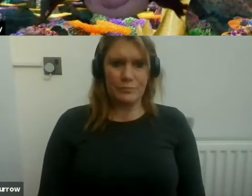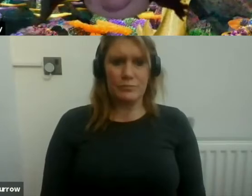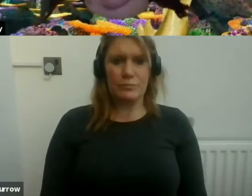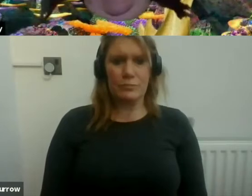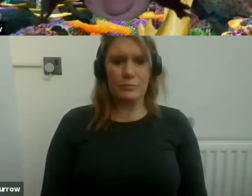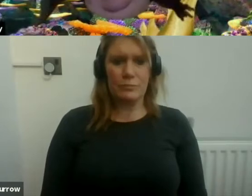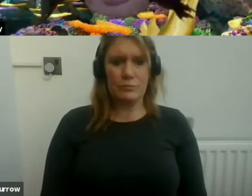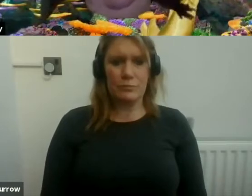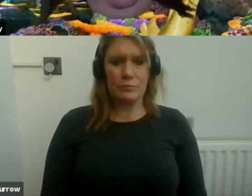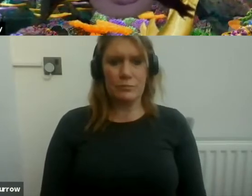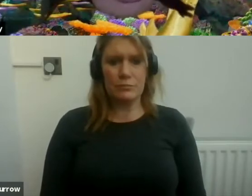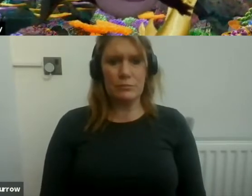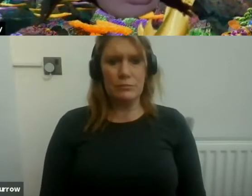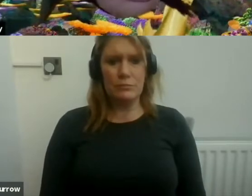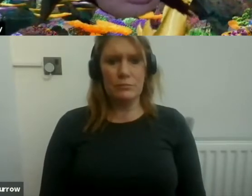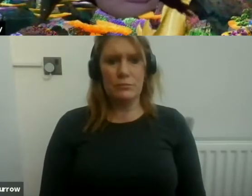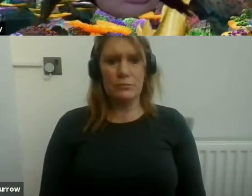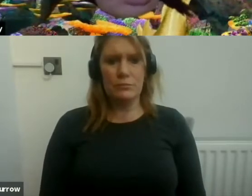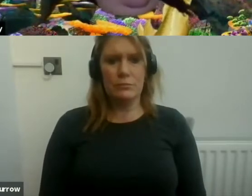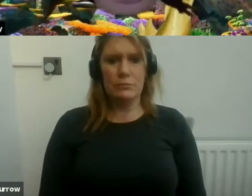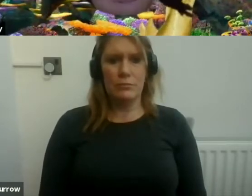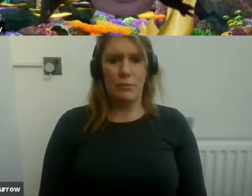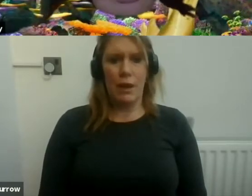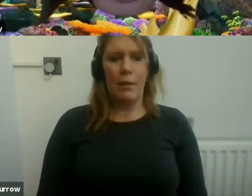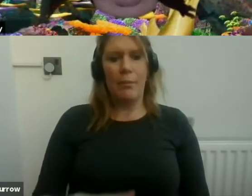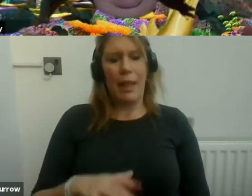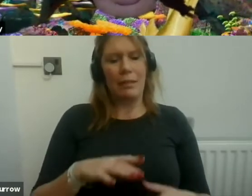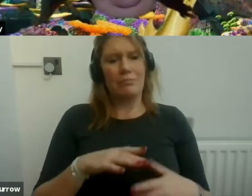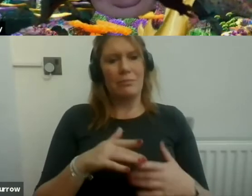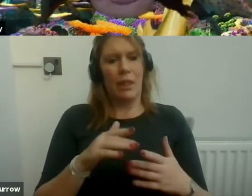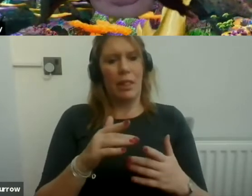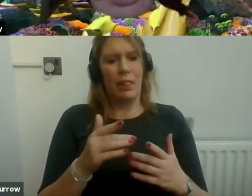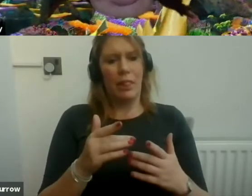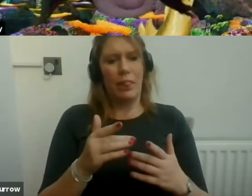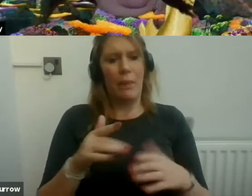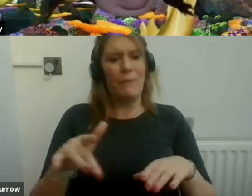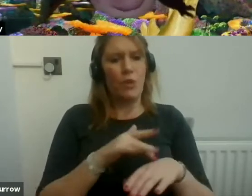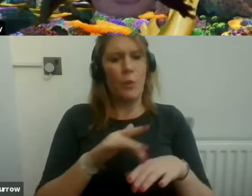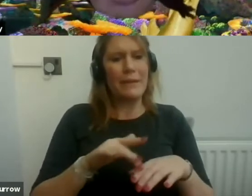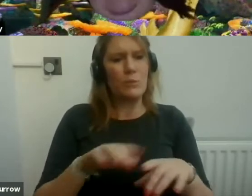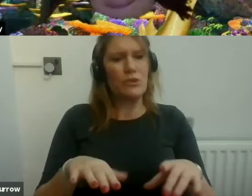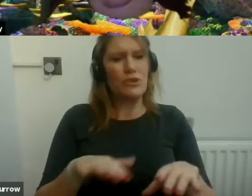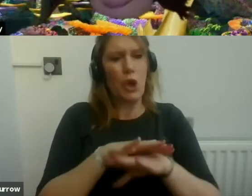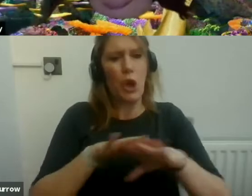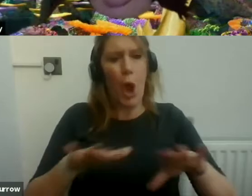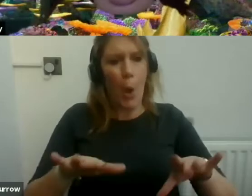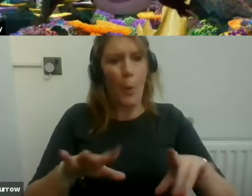create work at the moment. As an actor